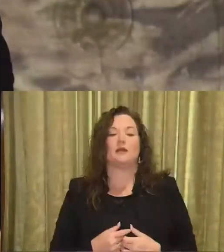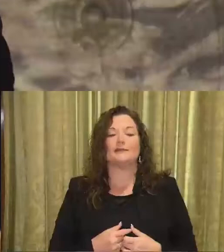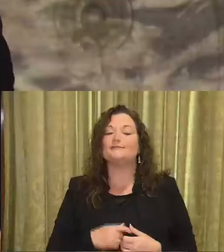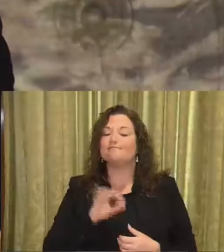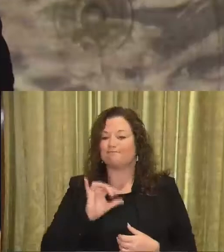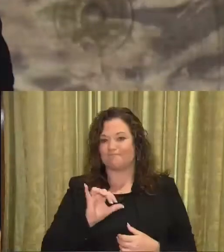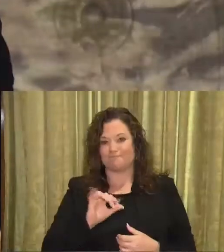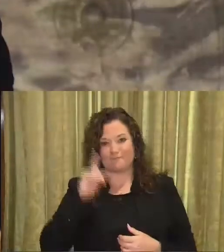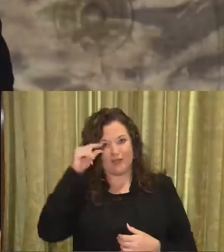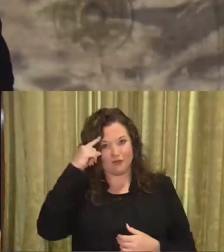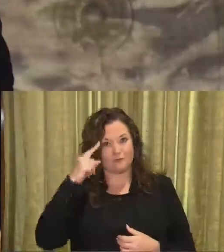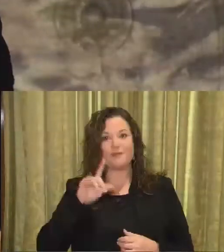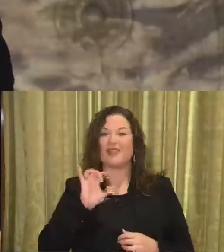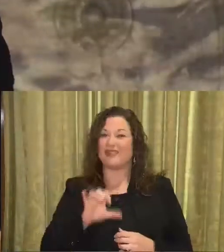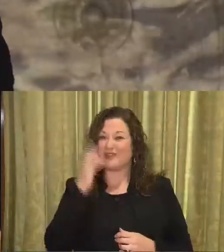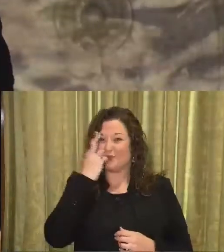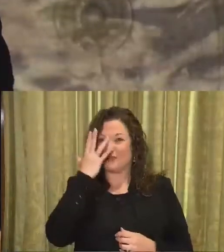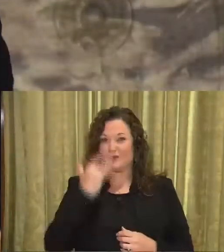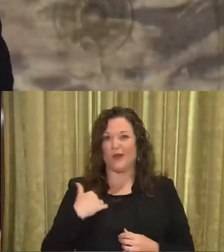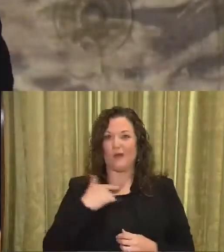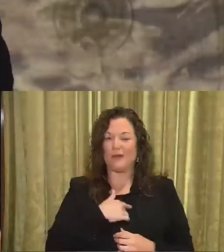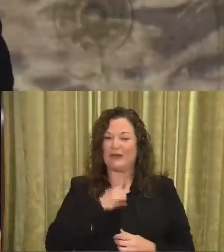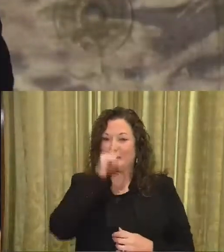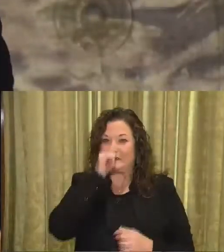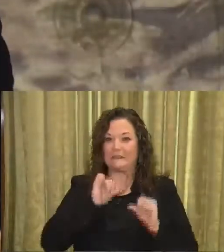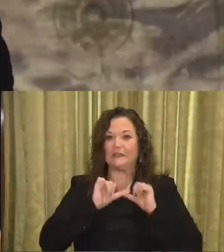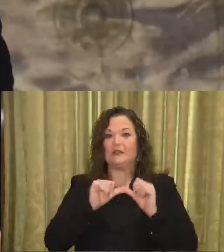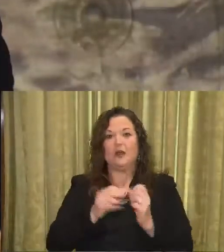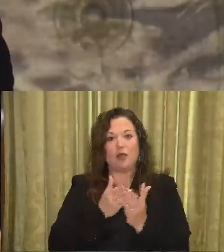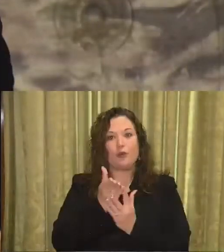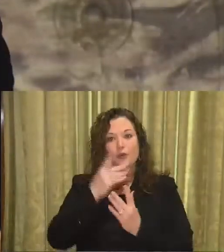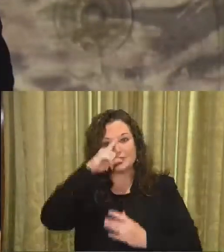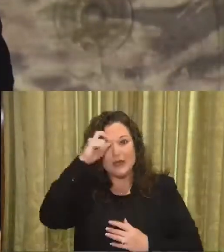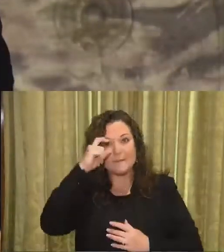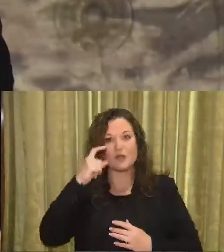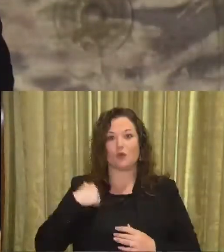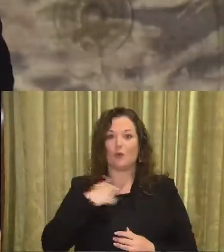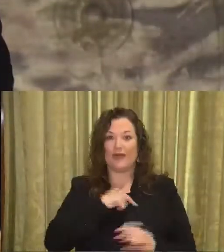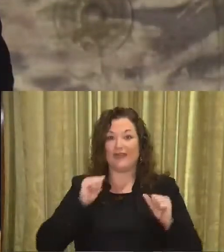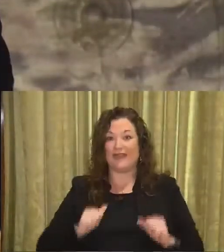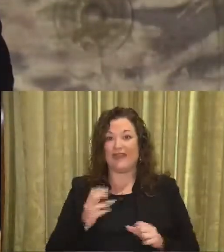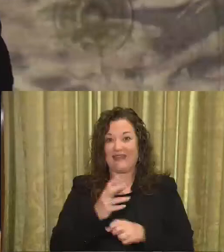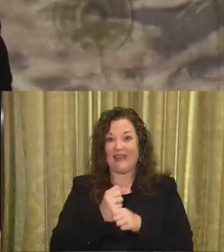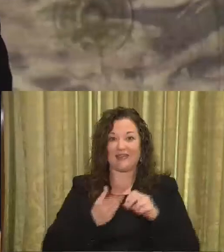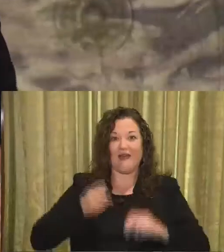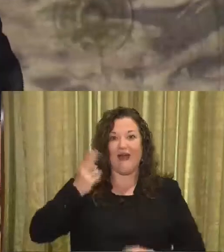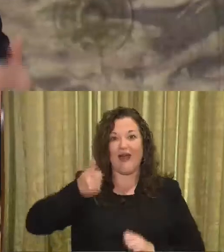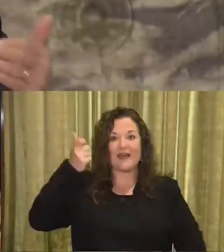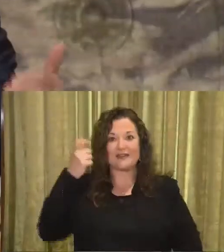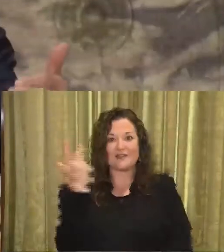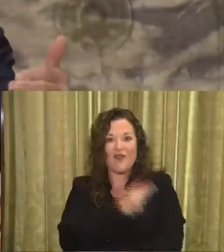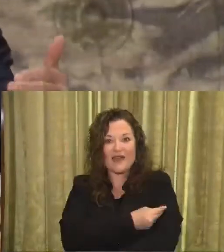we're pushing as hard as we can through the summer so that we will have the highest vaccination rate possible